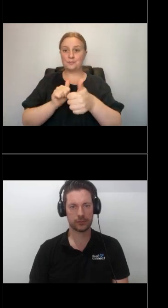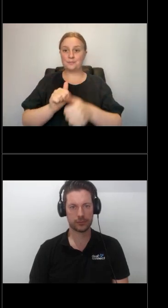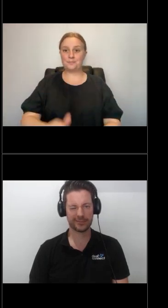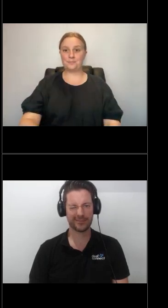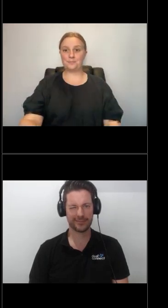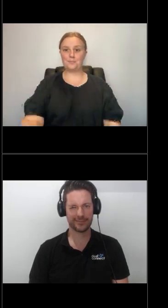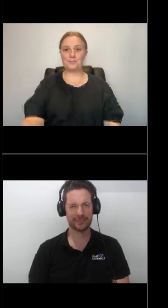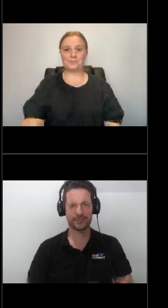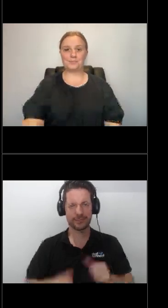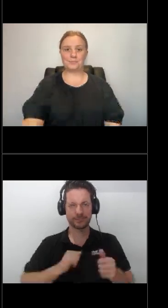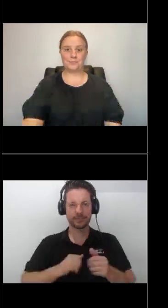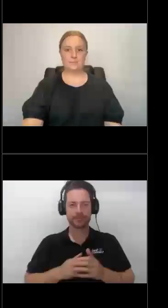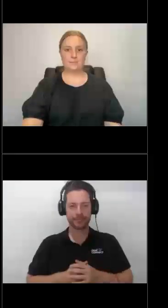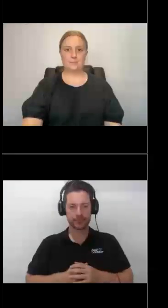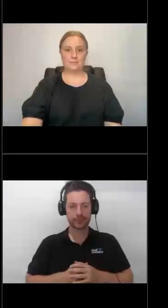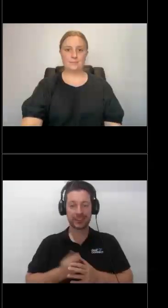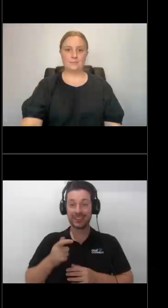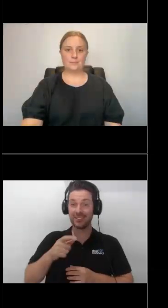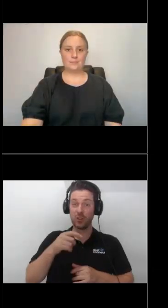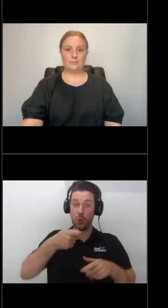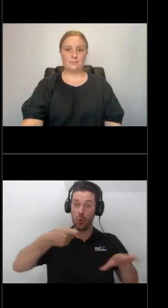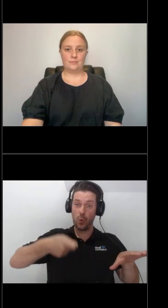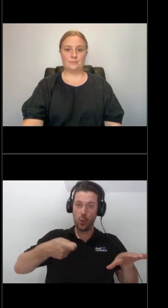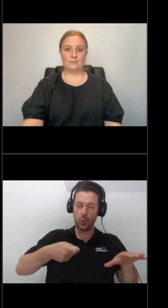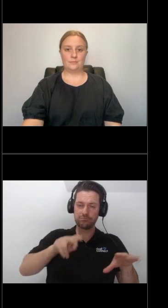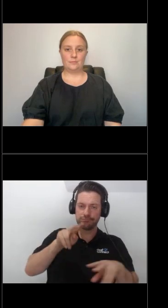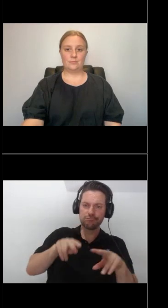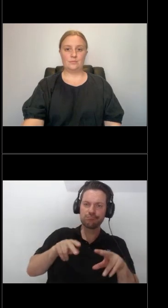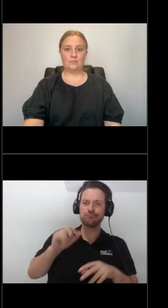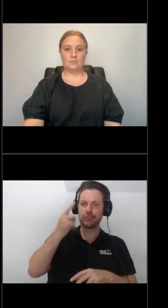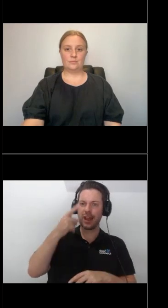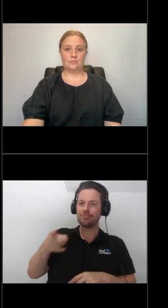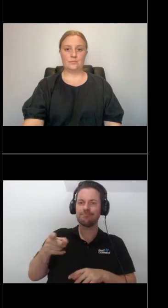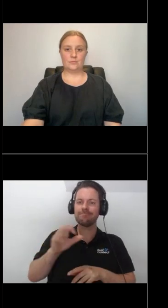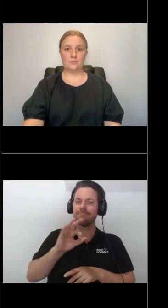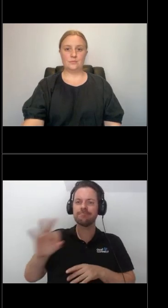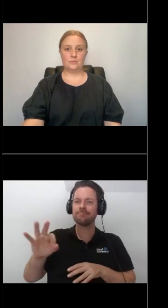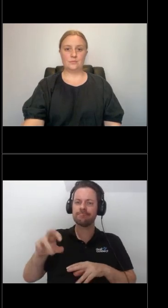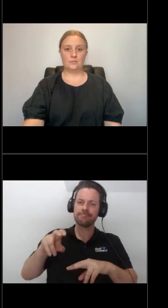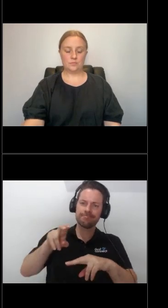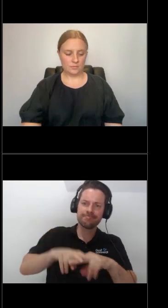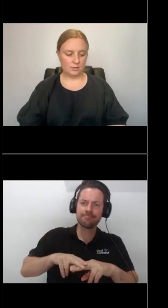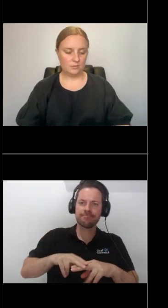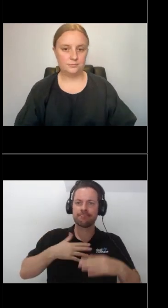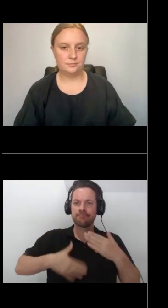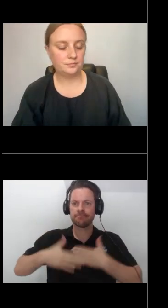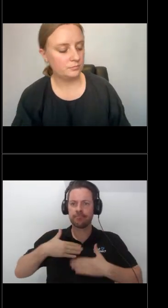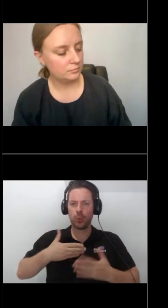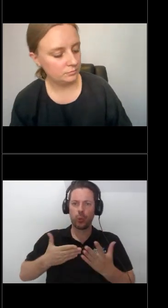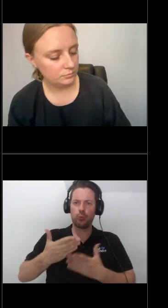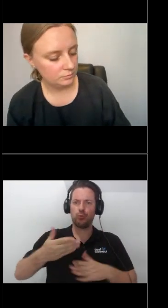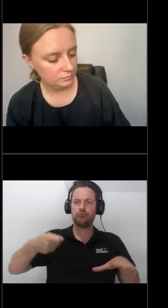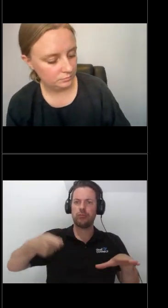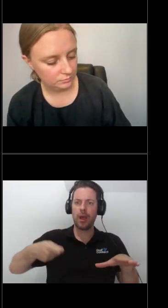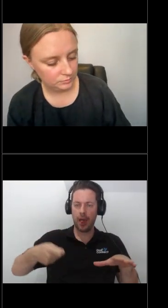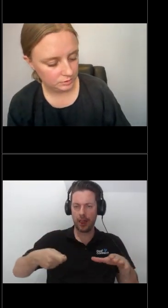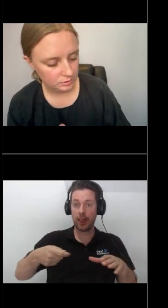someone's unfit to trial, whether that be permanent or temporary, the court can place somebody on a forensic order.